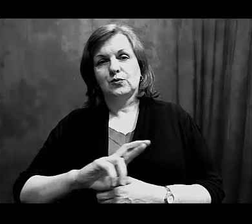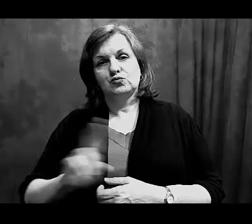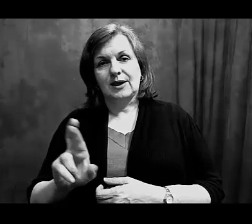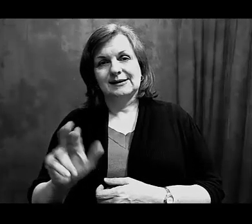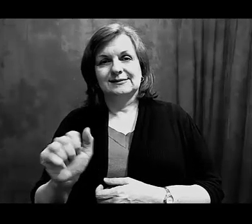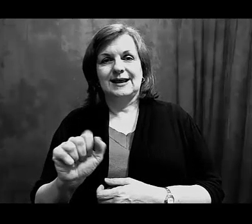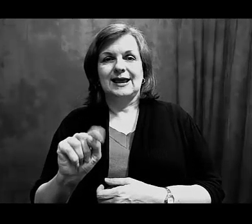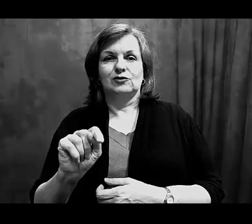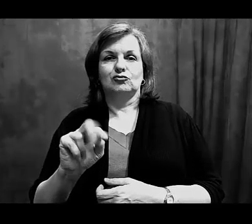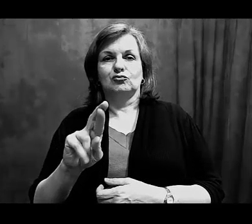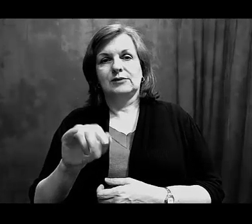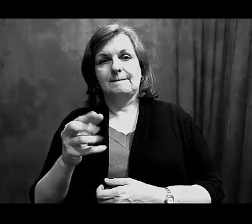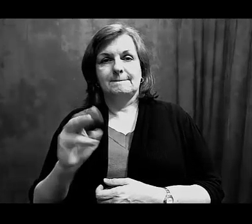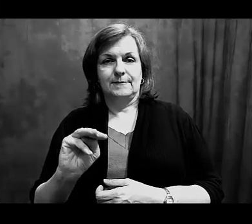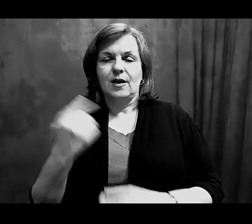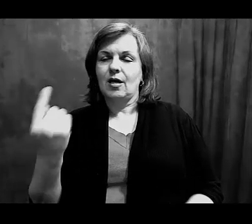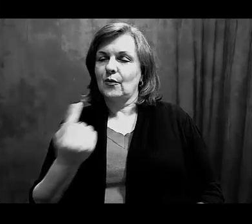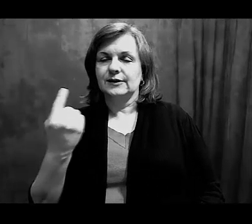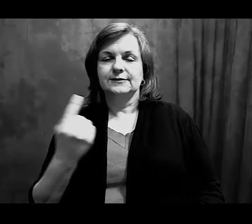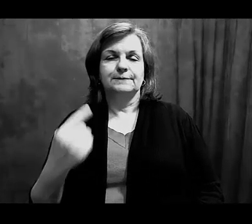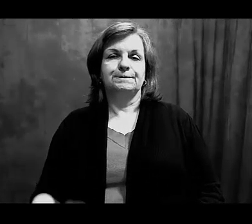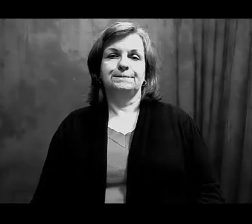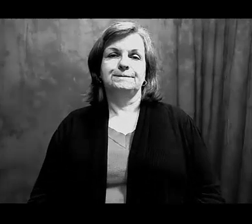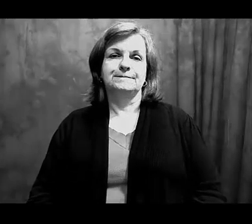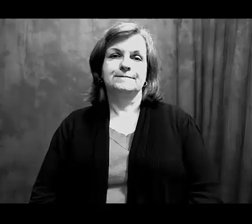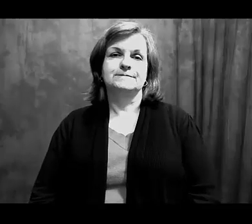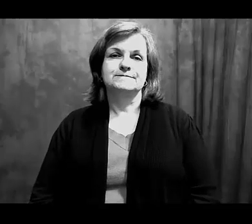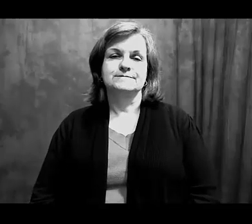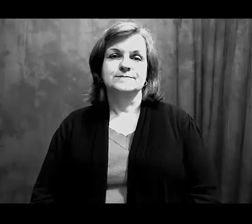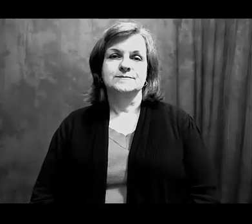and again returning to the right atrium